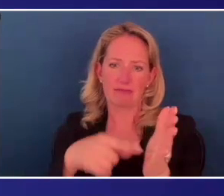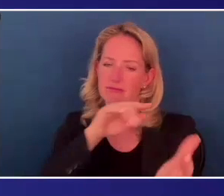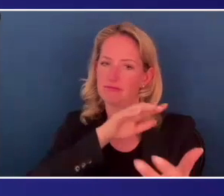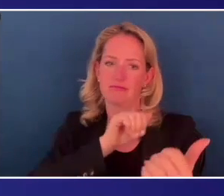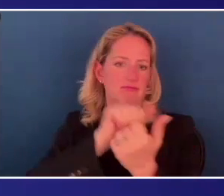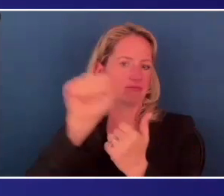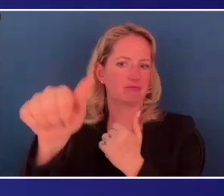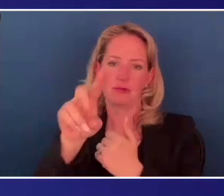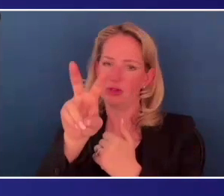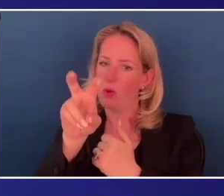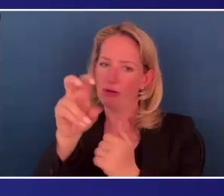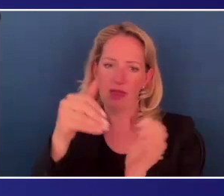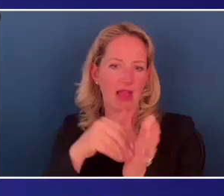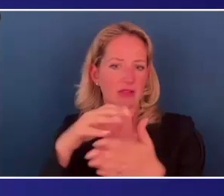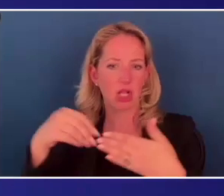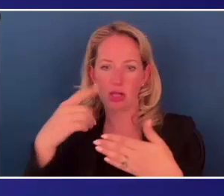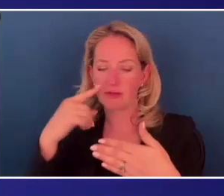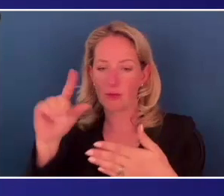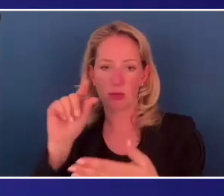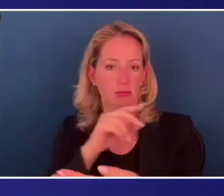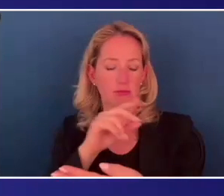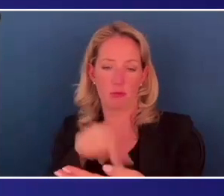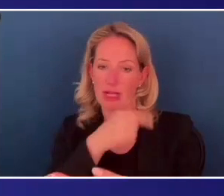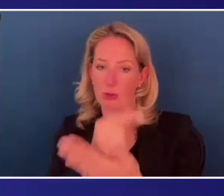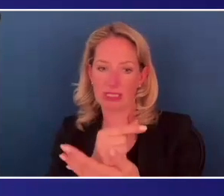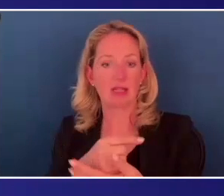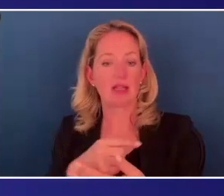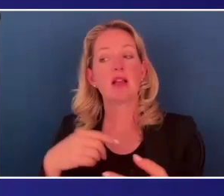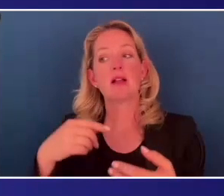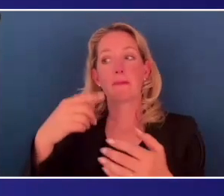We have rising tuition costs and tight budgets. For 5 to 10 years of our lives during residency.